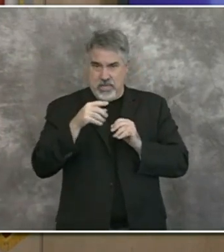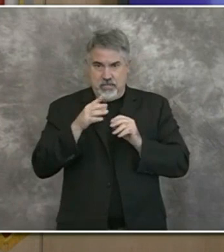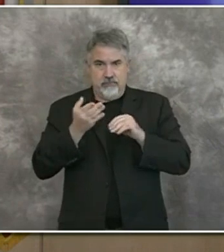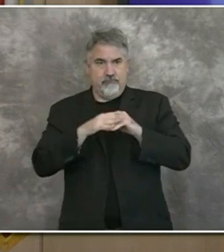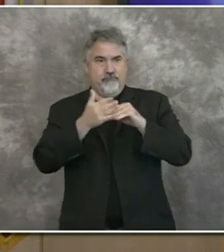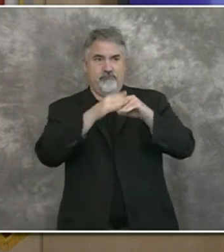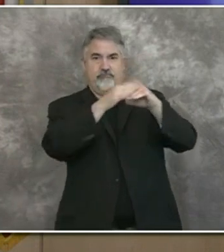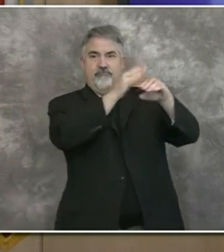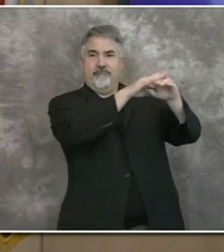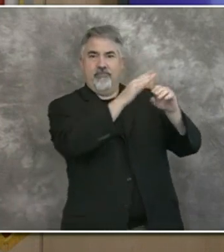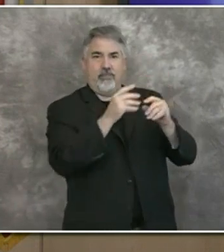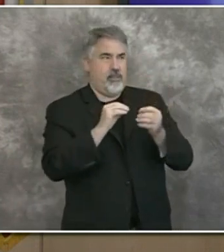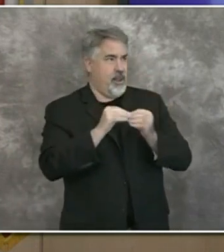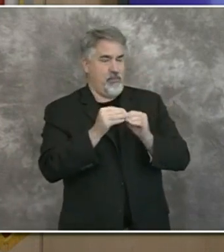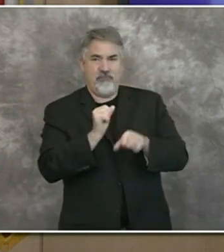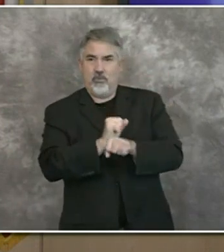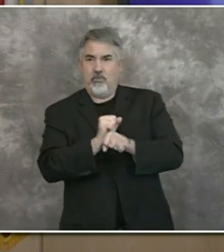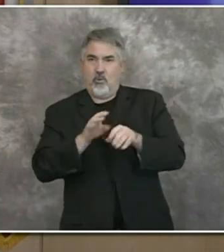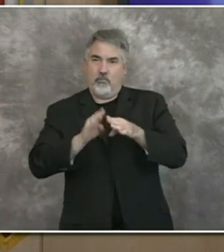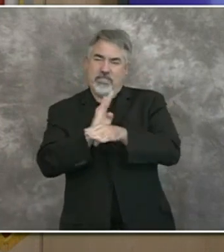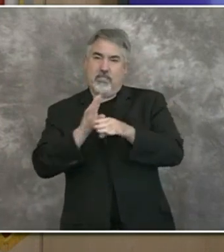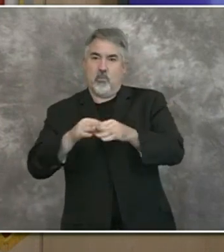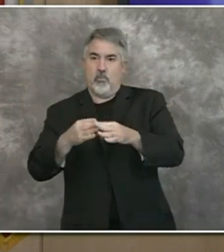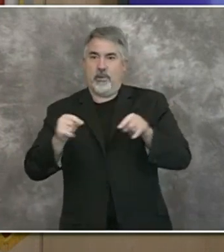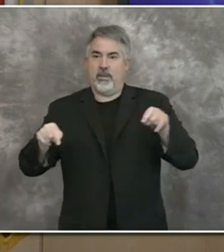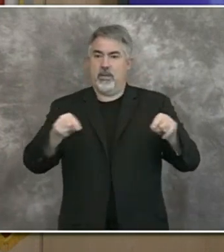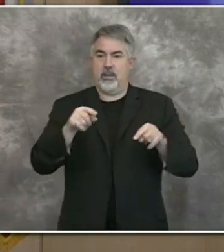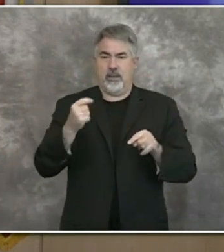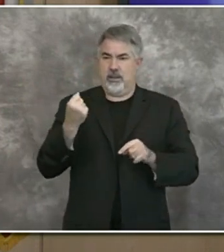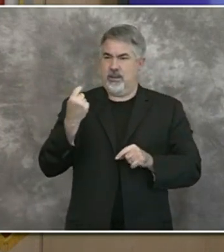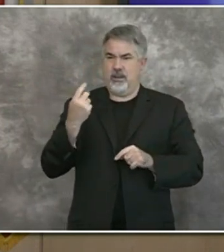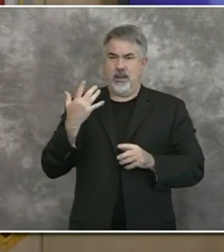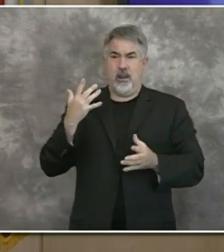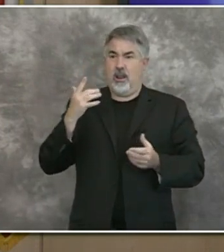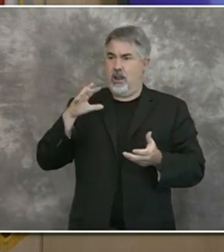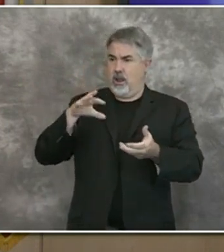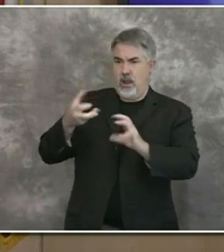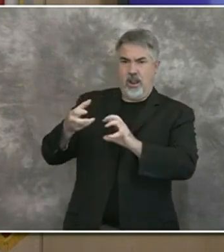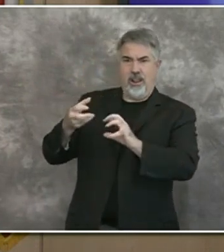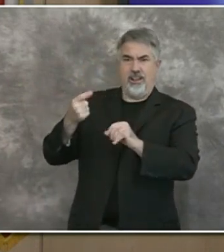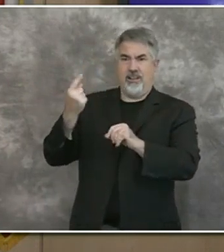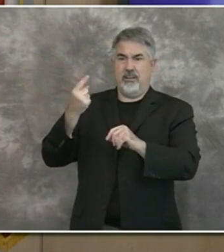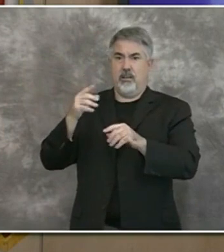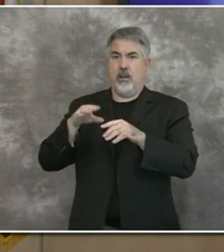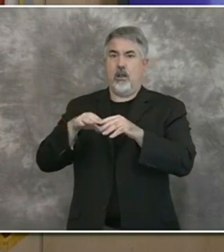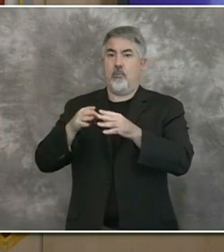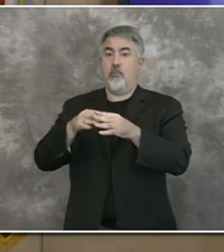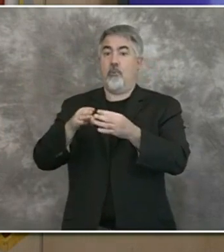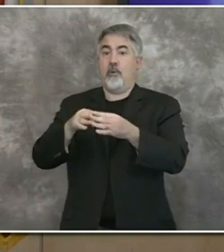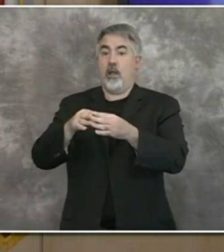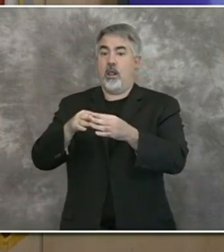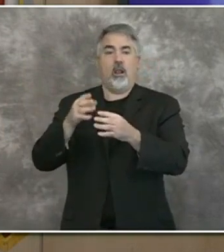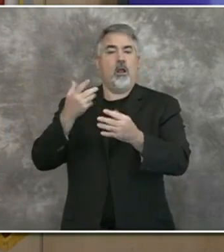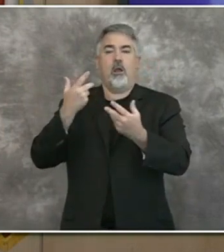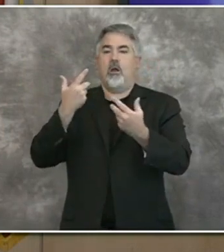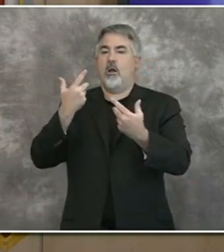THE VERY BEGINNING, WE SAID IT WAS IMPORTANT. WE WANTED TO HAVE A FORWARD TRAJECTORY AND FORWARD MOVEMENT. I THINK IT'S IMPORTANT TO NOTE THAT WHEN A